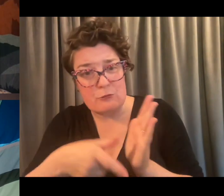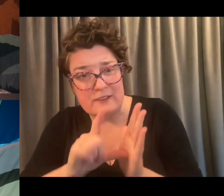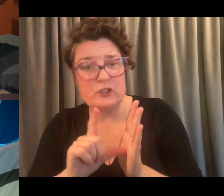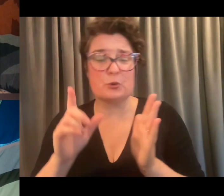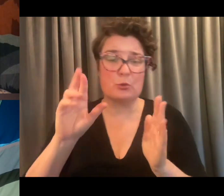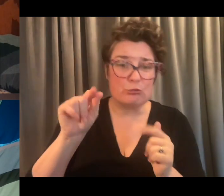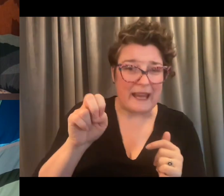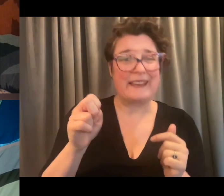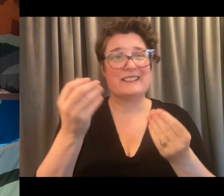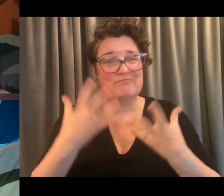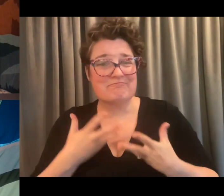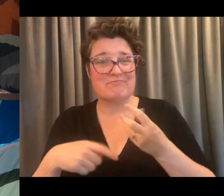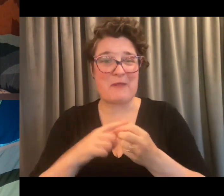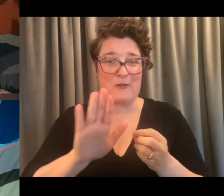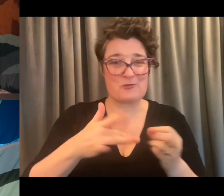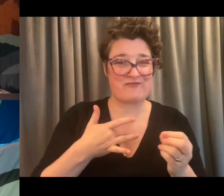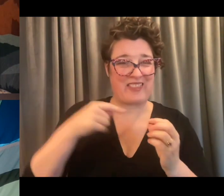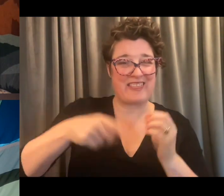Welcome to the Hebrew month of Sivan.